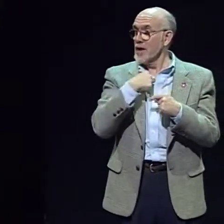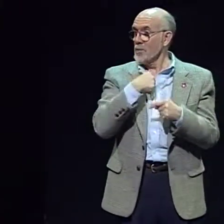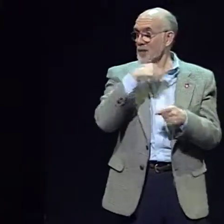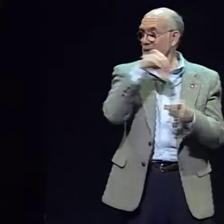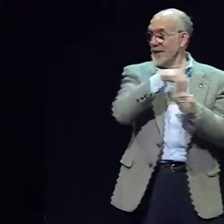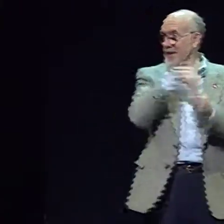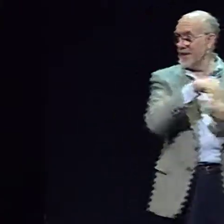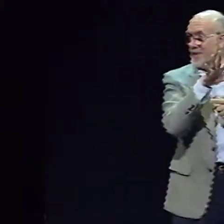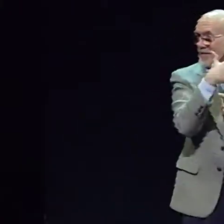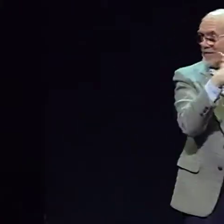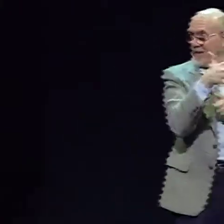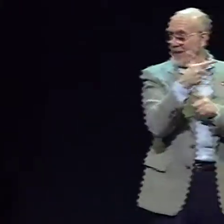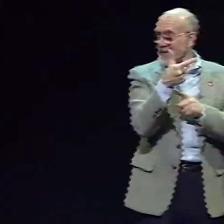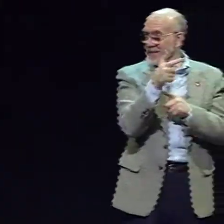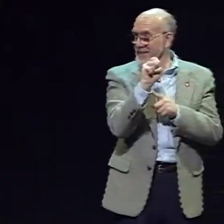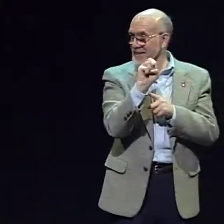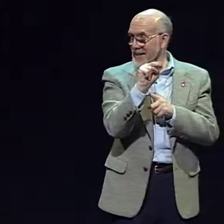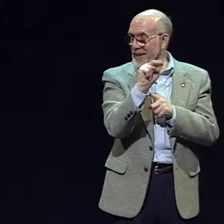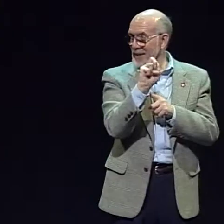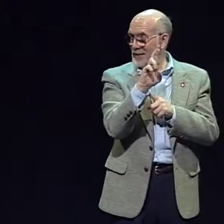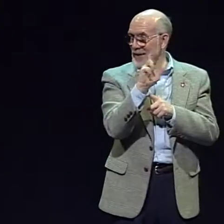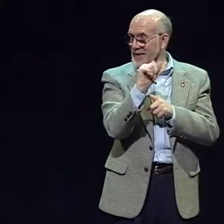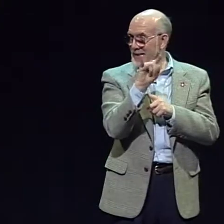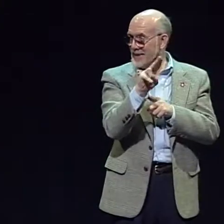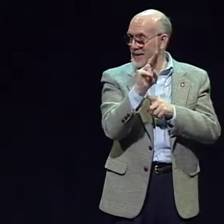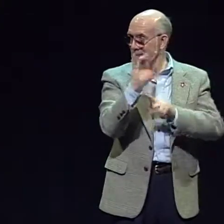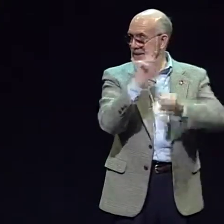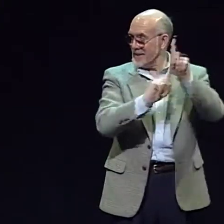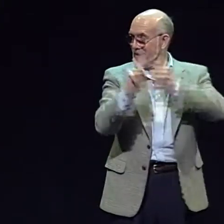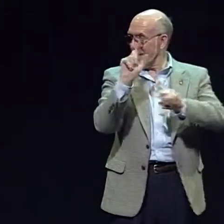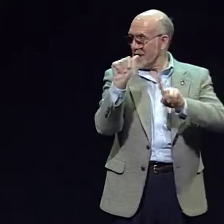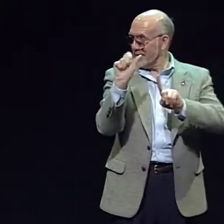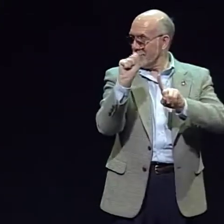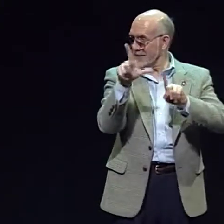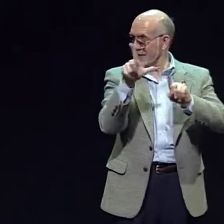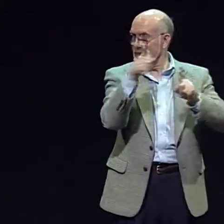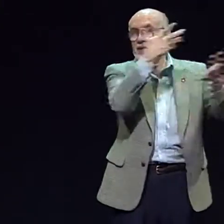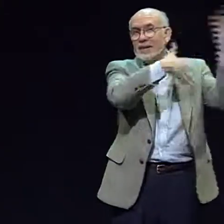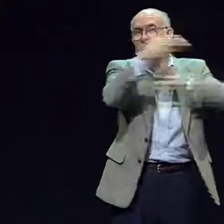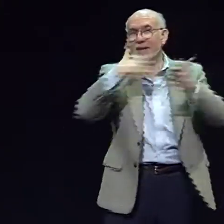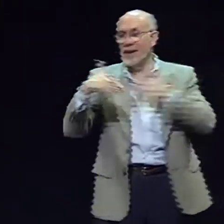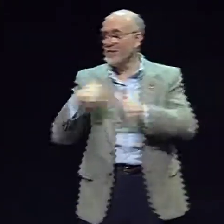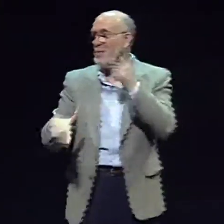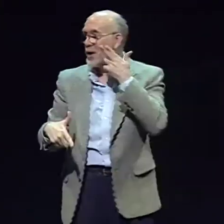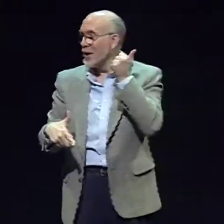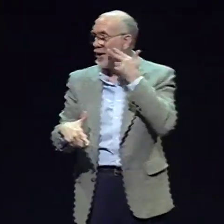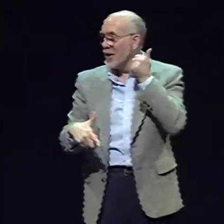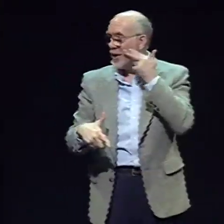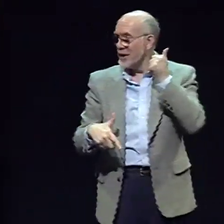REMEMBER, TED SAID THAT I'M IN THE FIFTH GENERATION OF SIGNERS OF ASL.